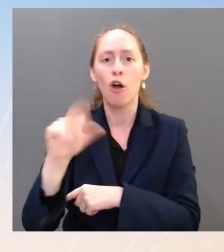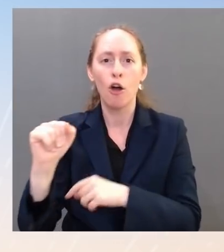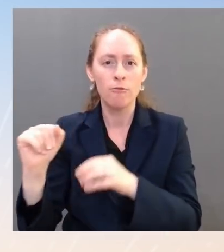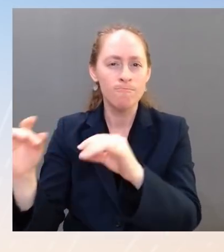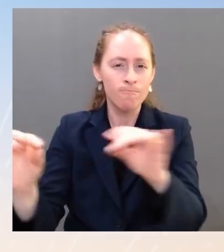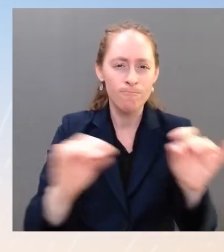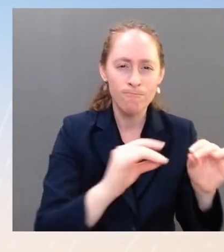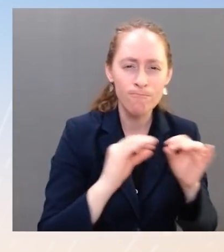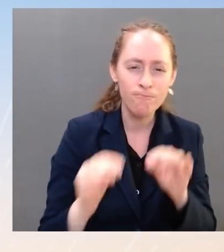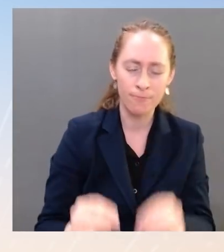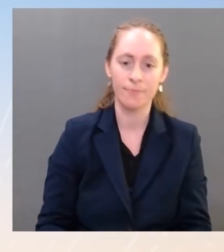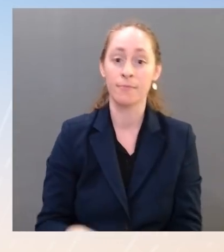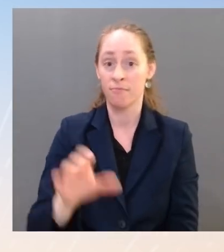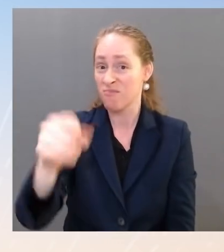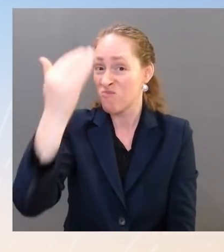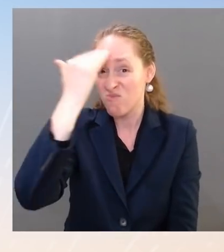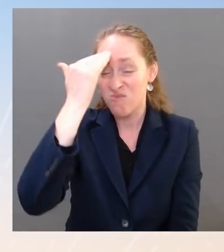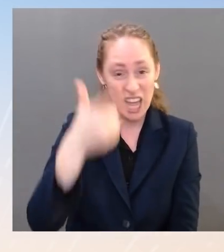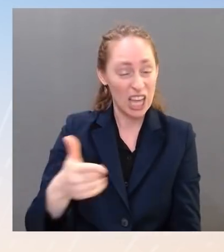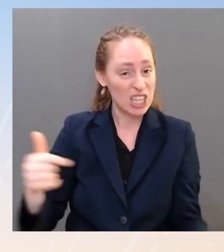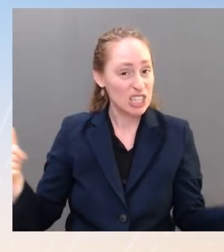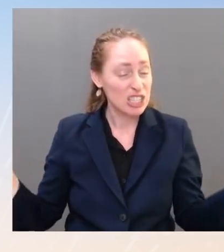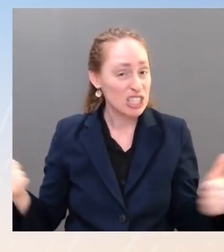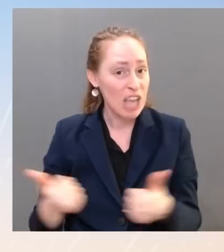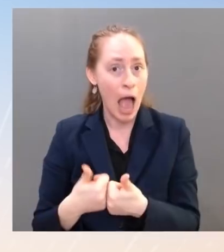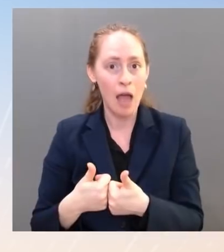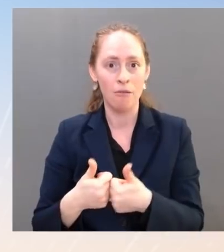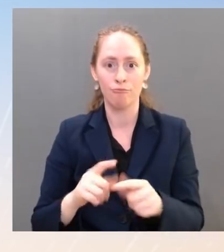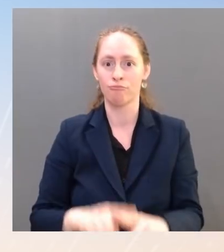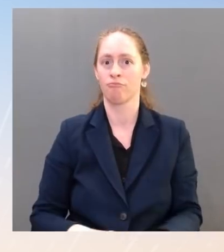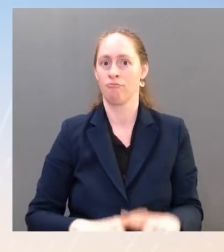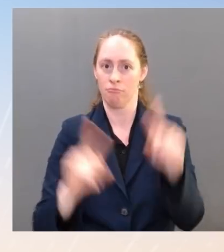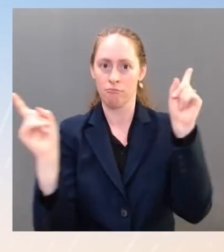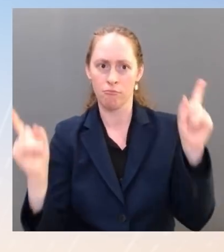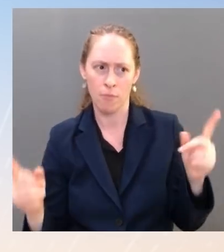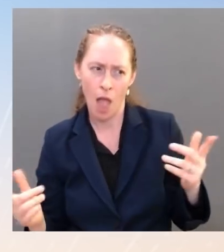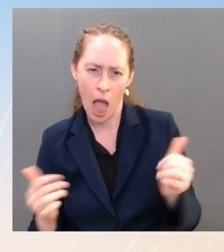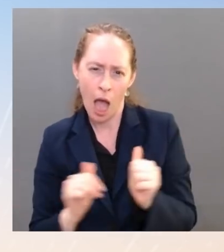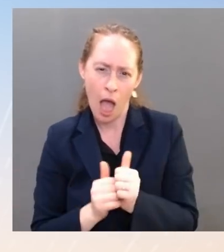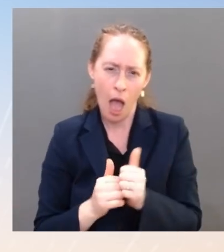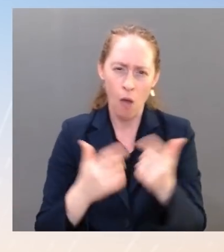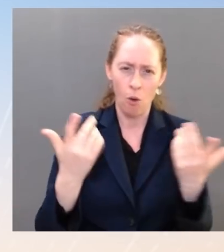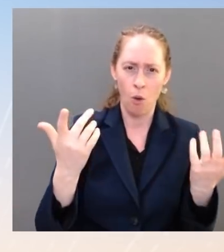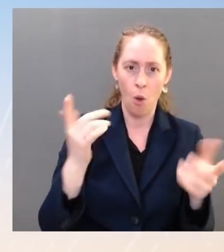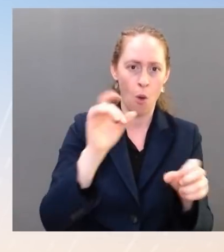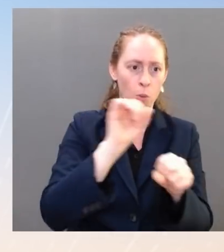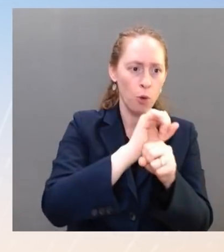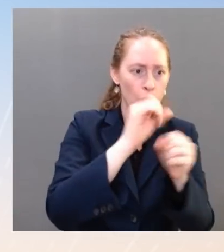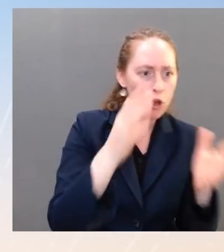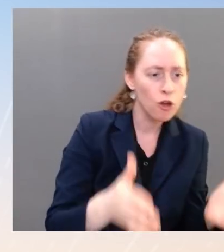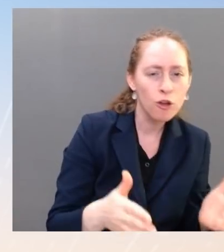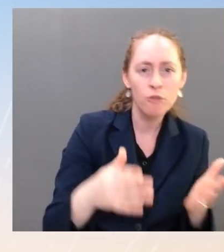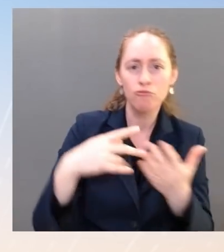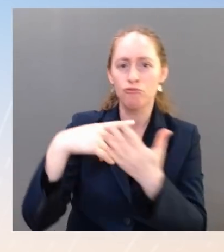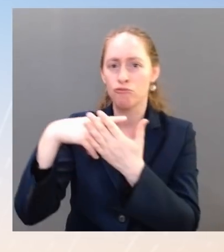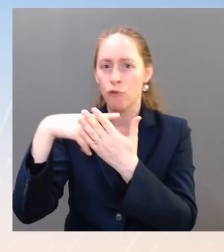that need high paying jobs. It's to link them up, get the workforce process in place, and make sure that everybody is benefiting